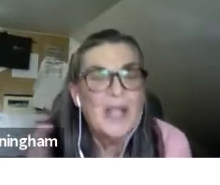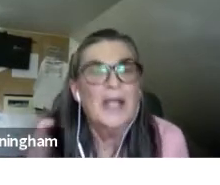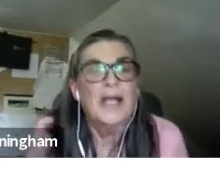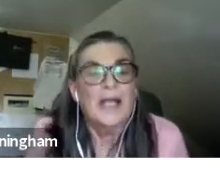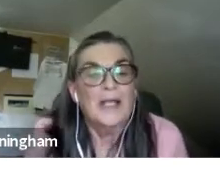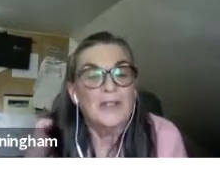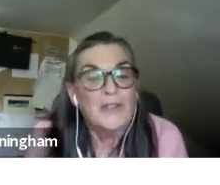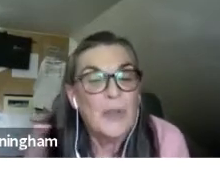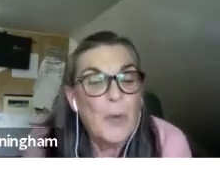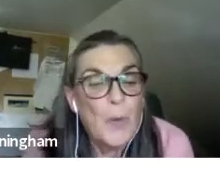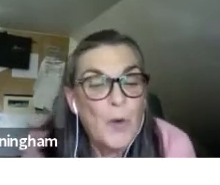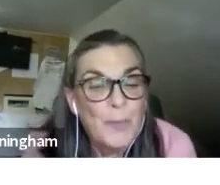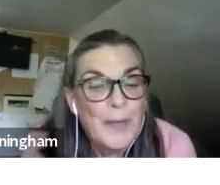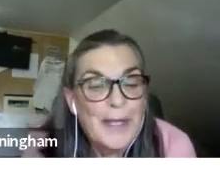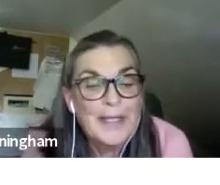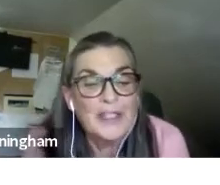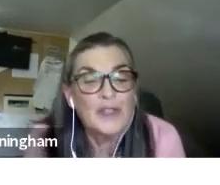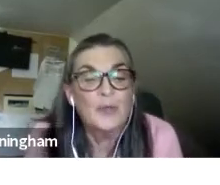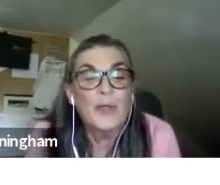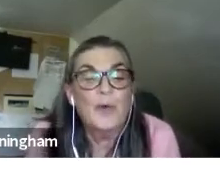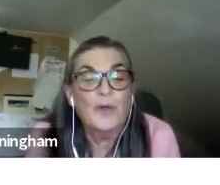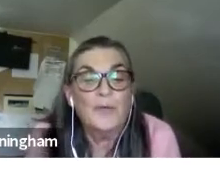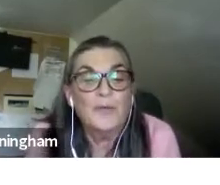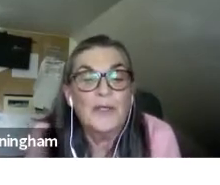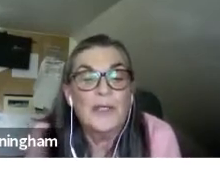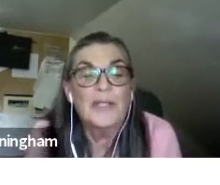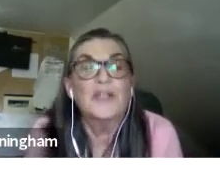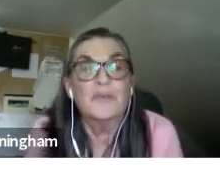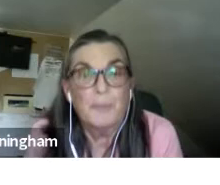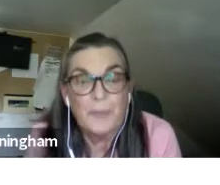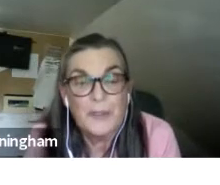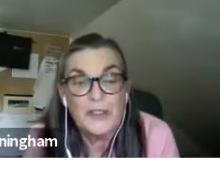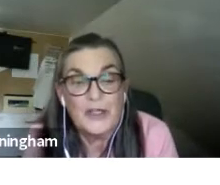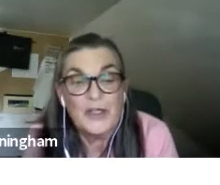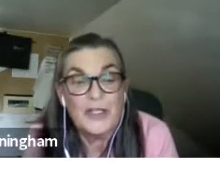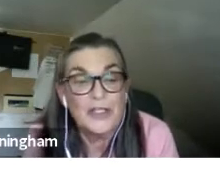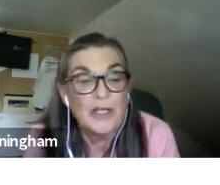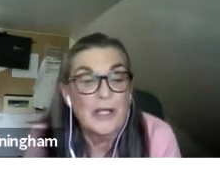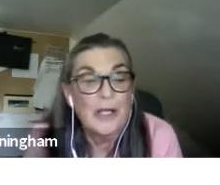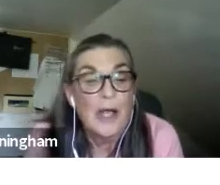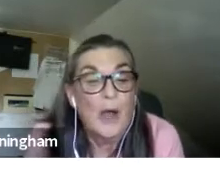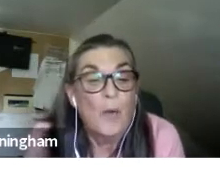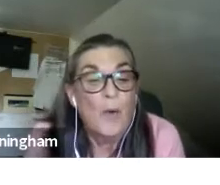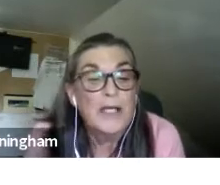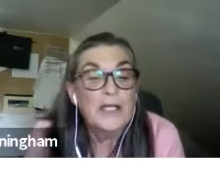. Wolf pack is three wolves in different positions. One is